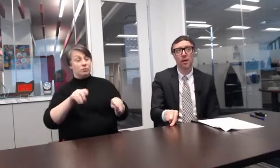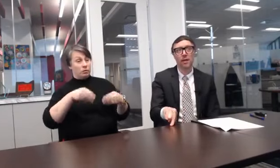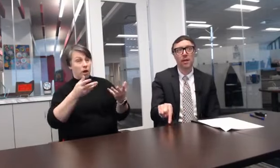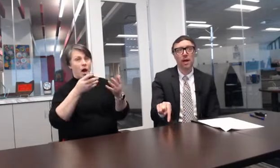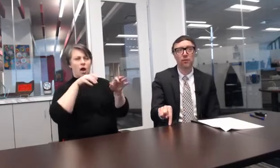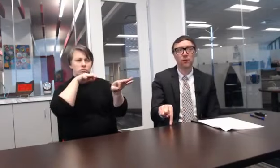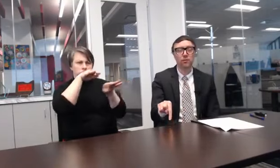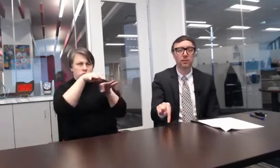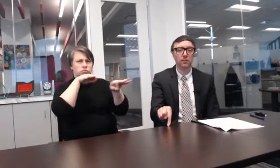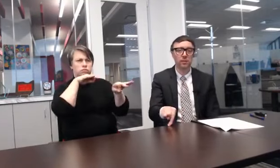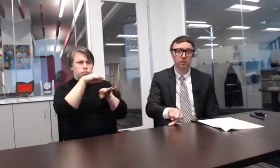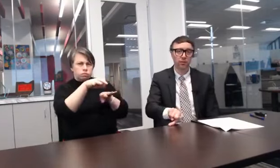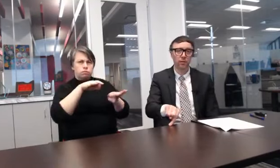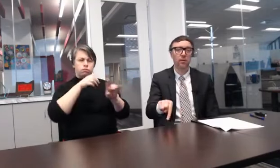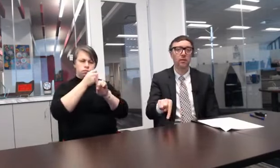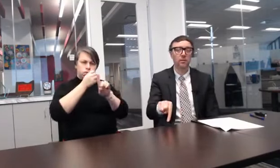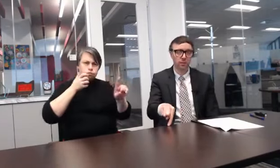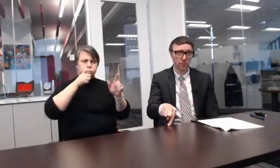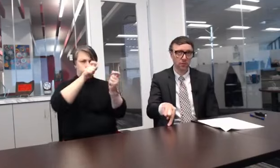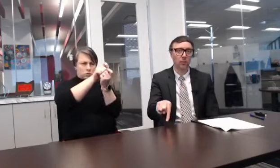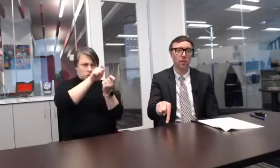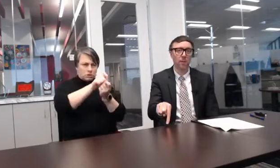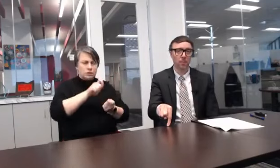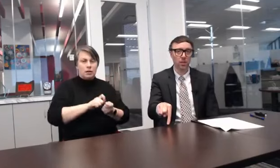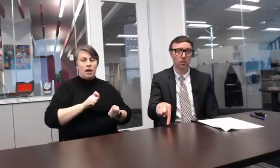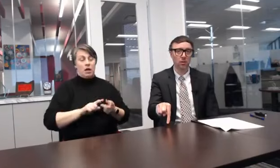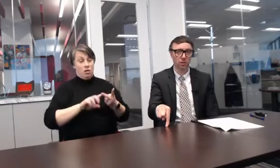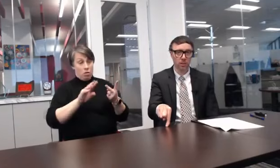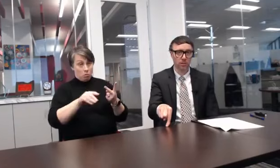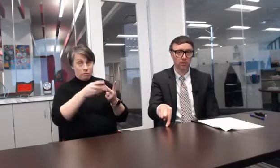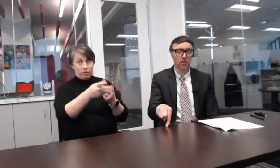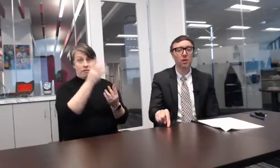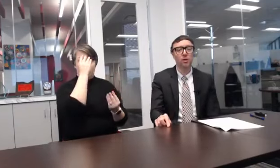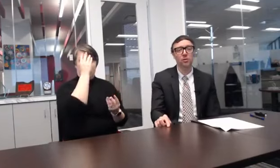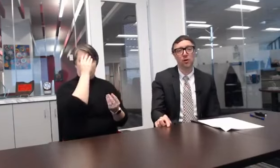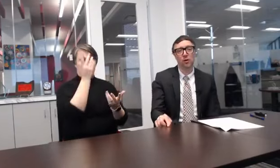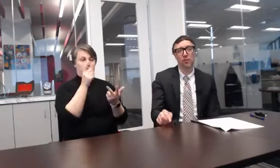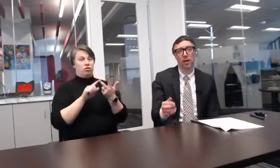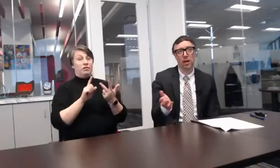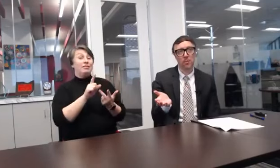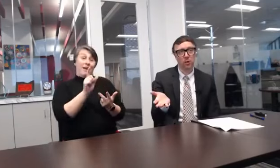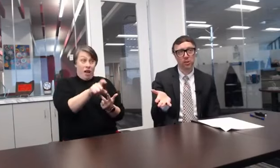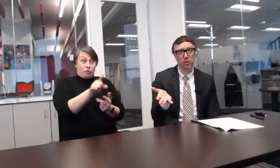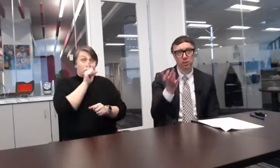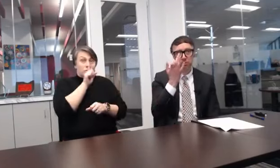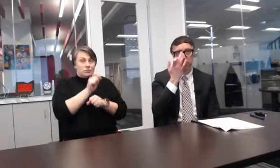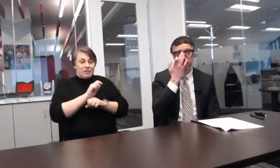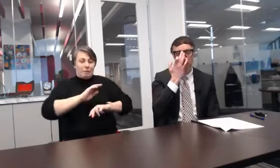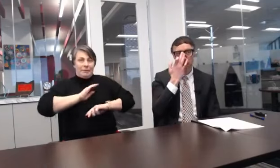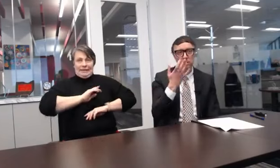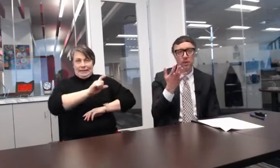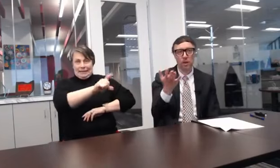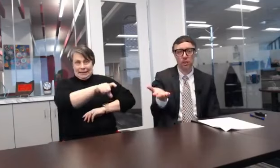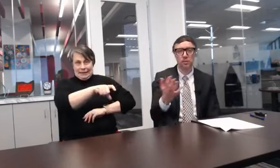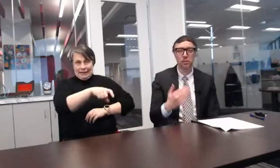and they have to successfully meet your needs. So if the County Board just provides a list